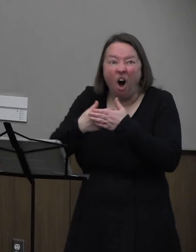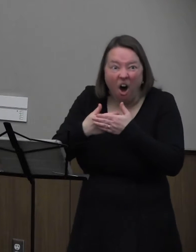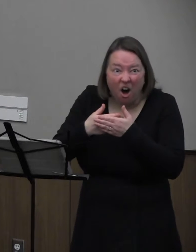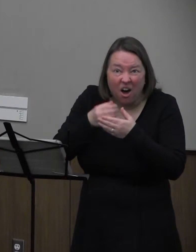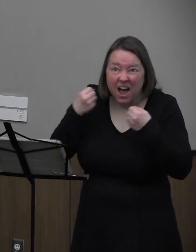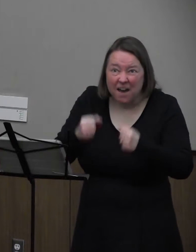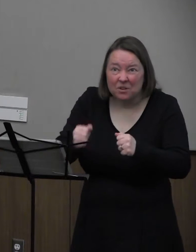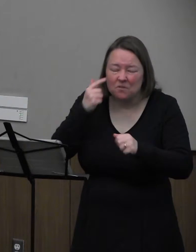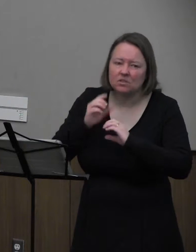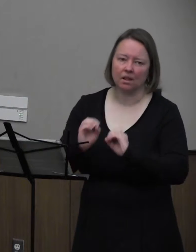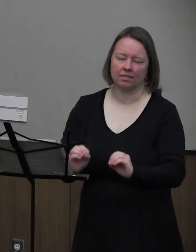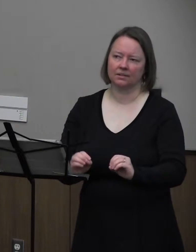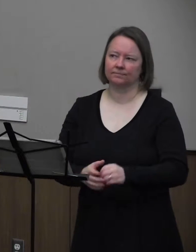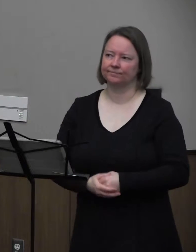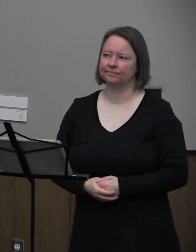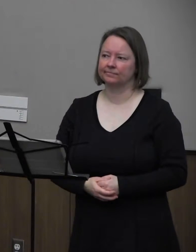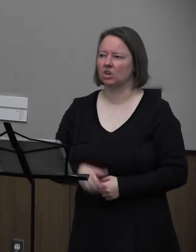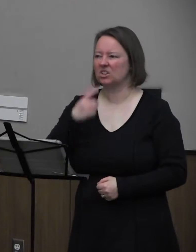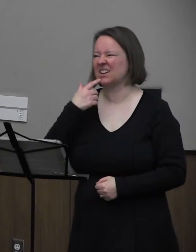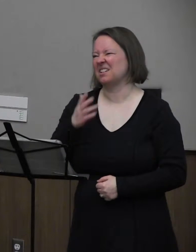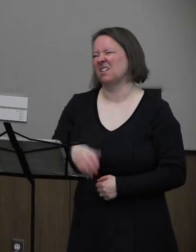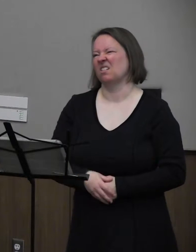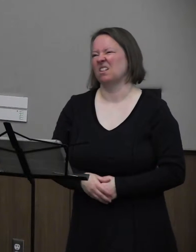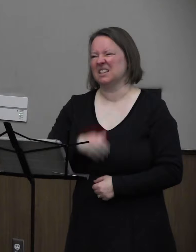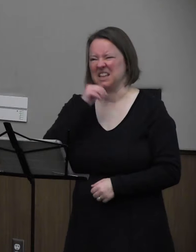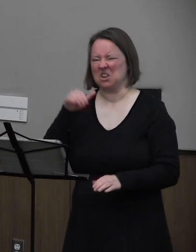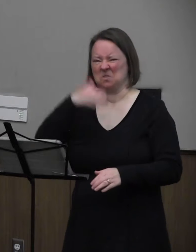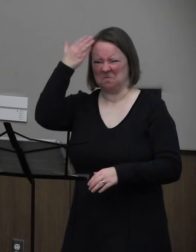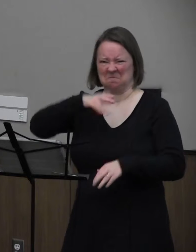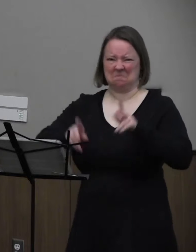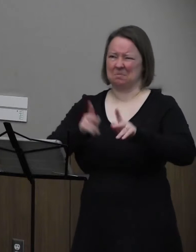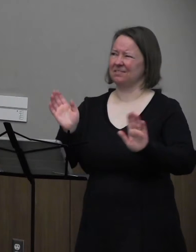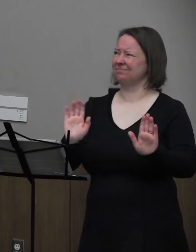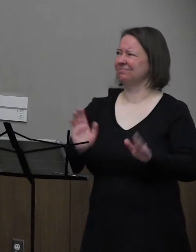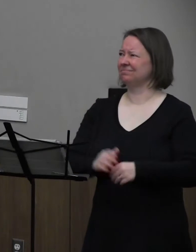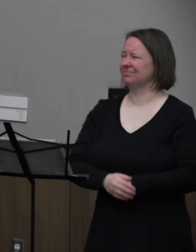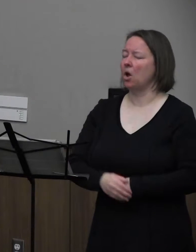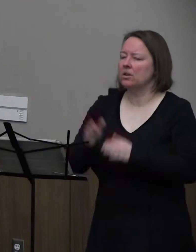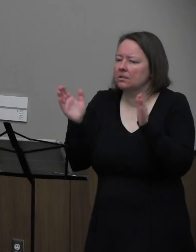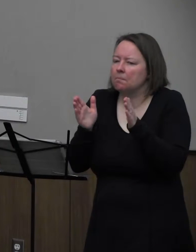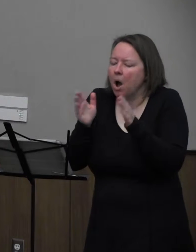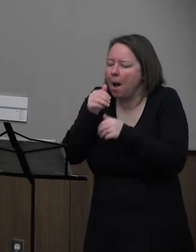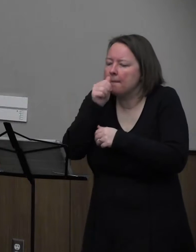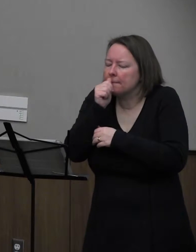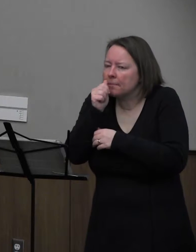I could have said, 'Let's not do this publicly. Let's have a small, private funeral.